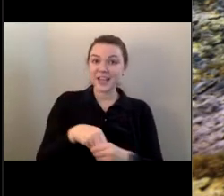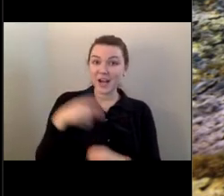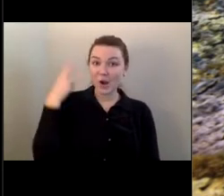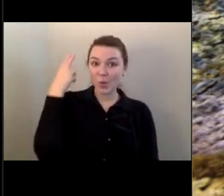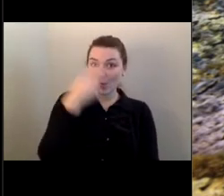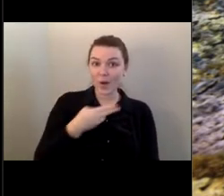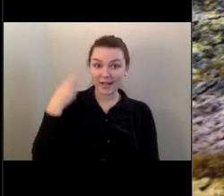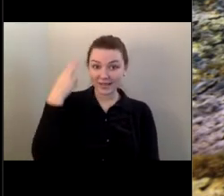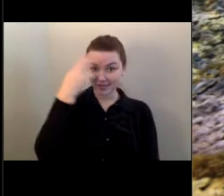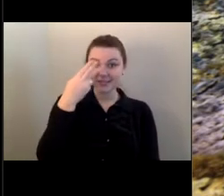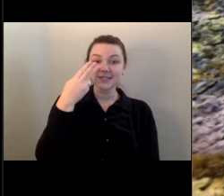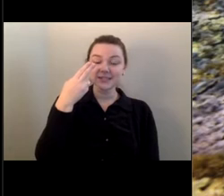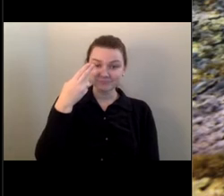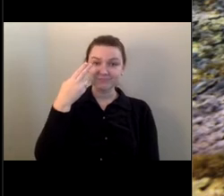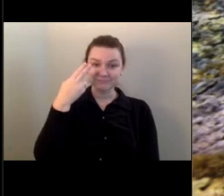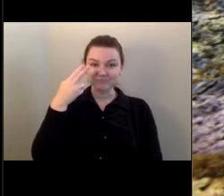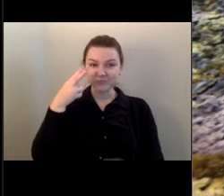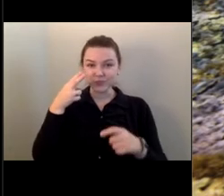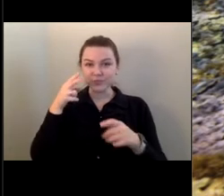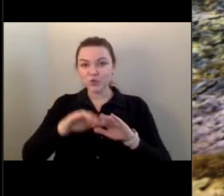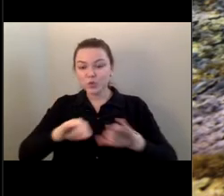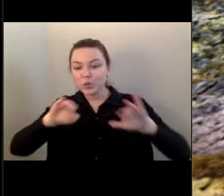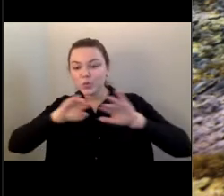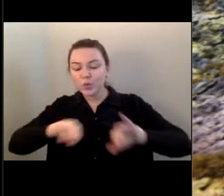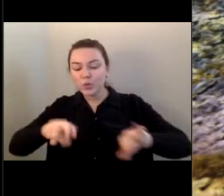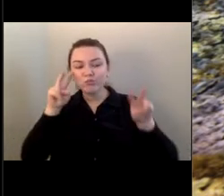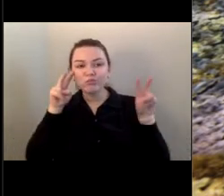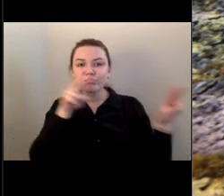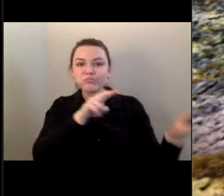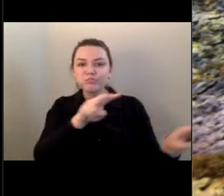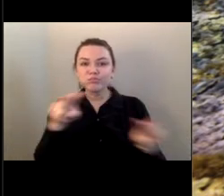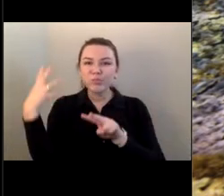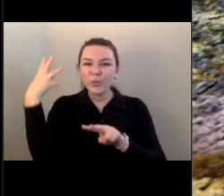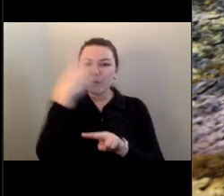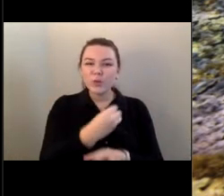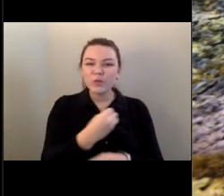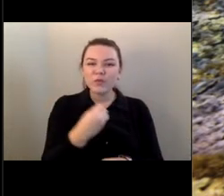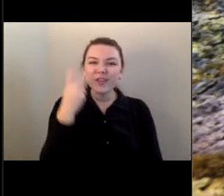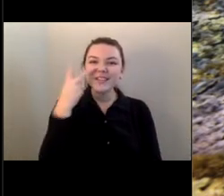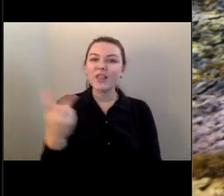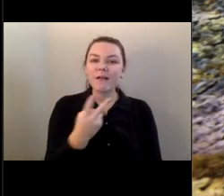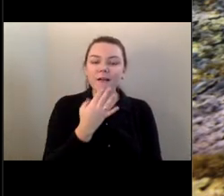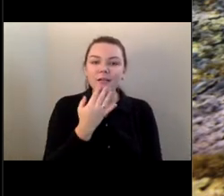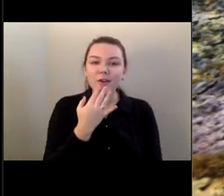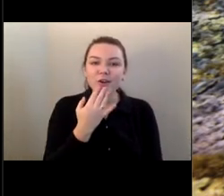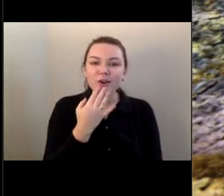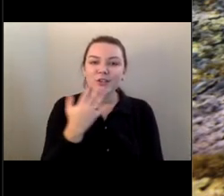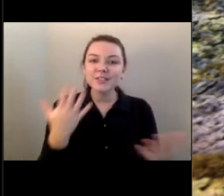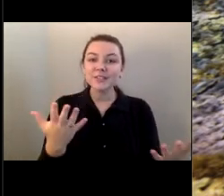out snorkeling over the beautiful coral reef. Look at all those colors. So are you ready? Let's jump in. (claps)